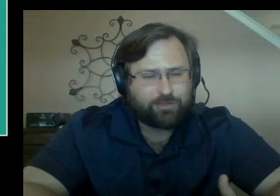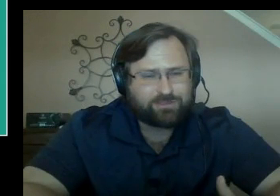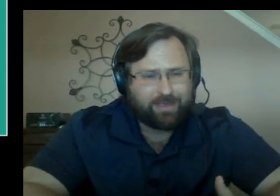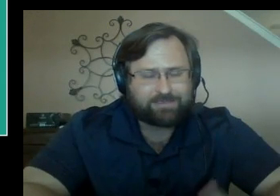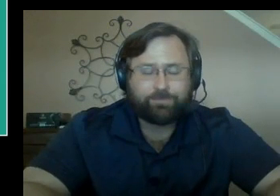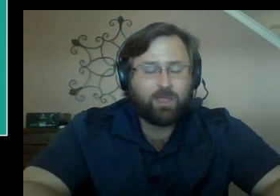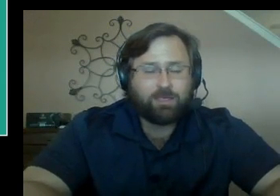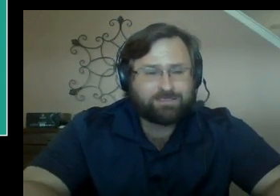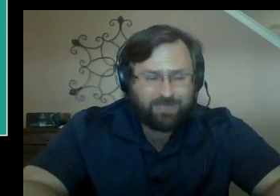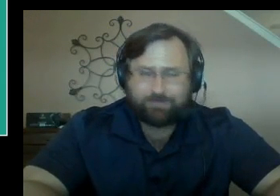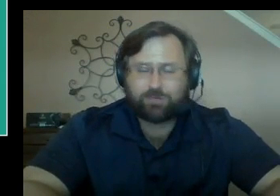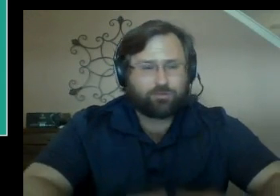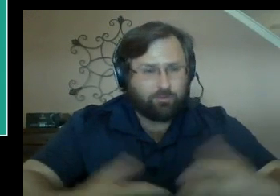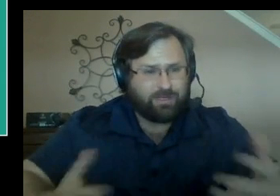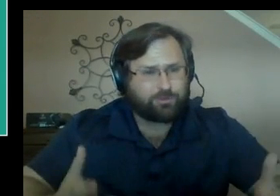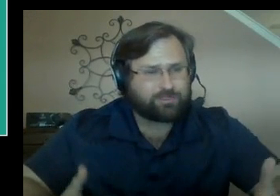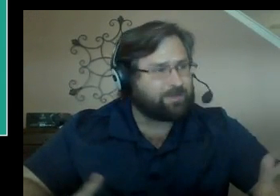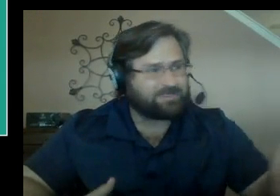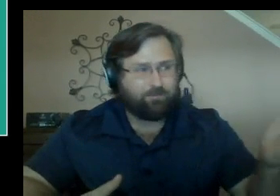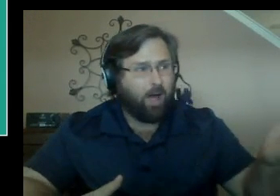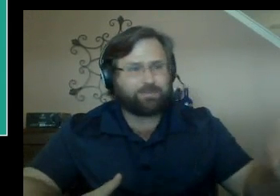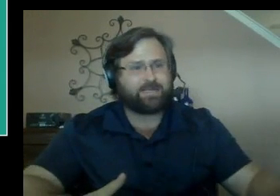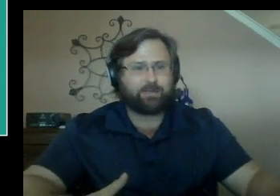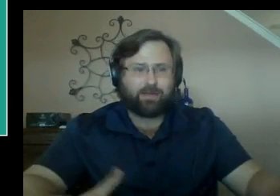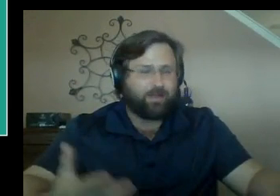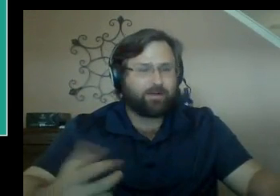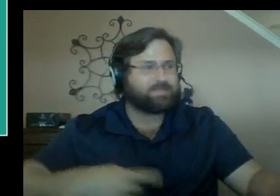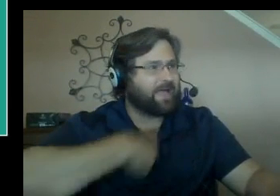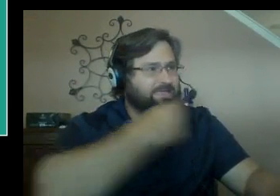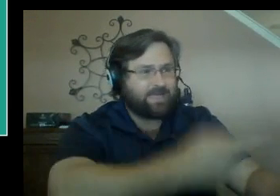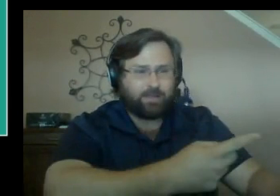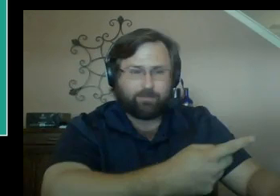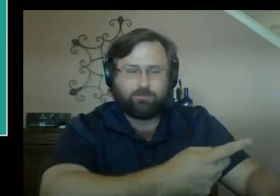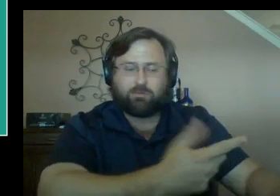use space sometimes there is real space if Bob is standing right there and I say I tell him